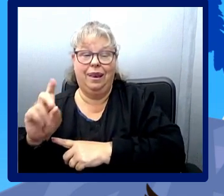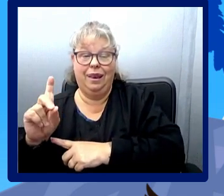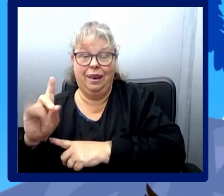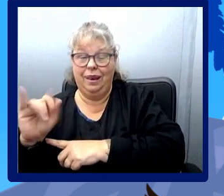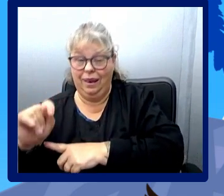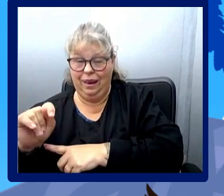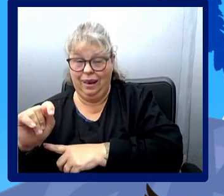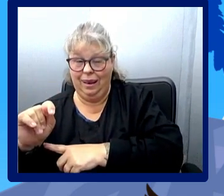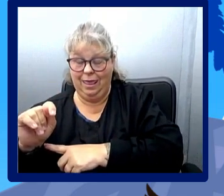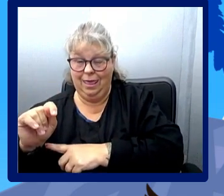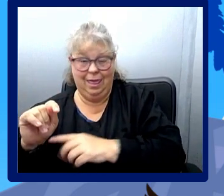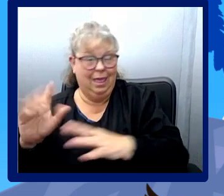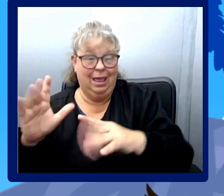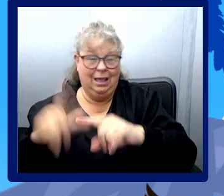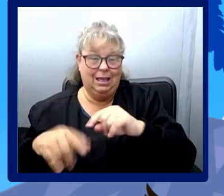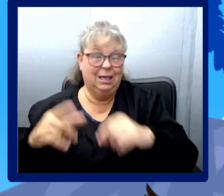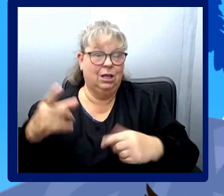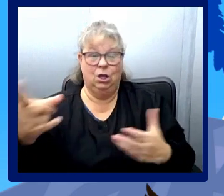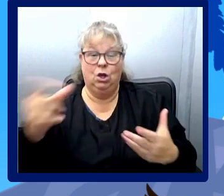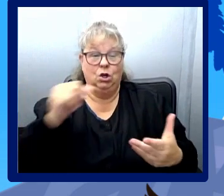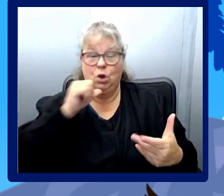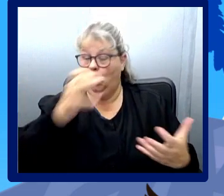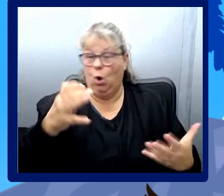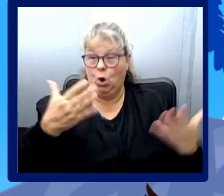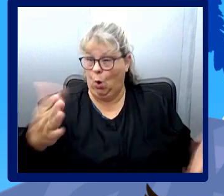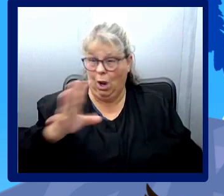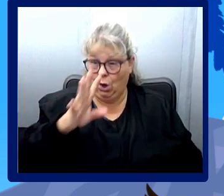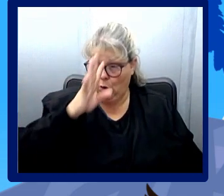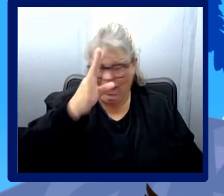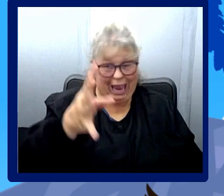you can just create this by clicking the 'confirm' button.